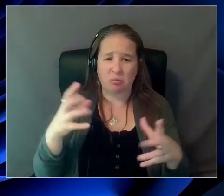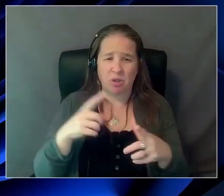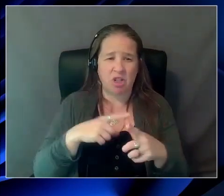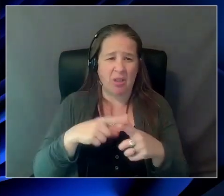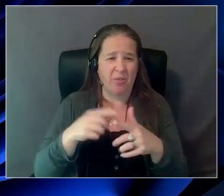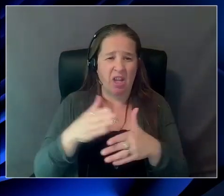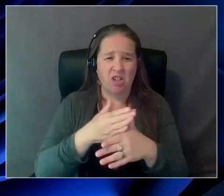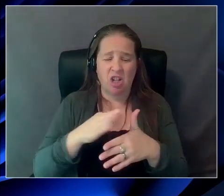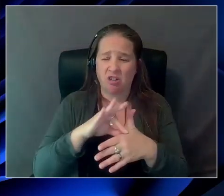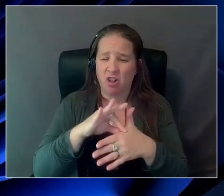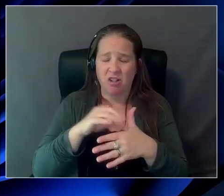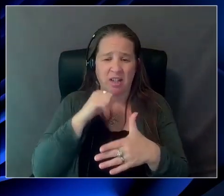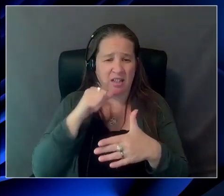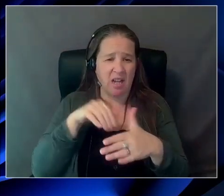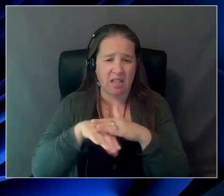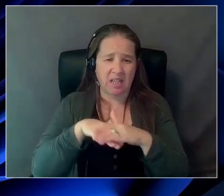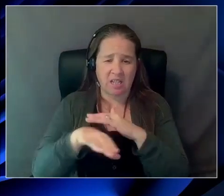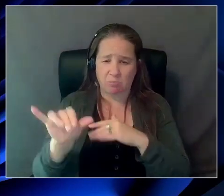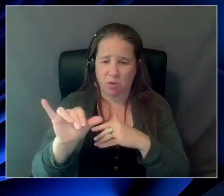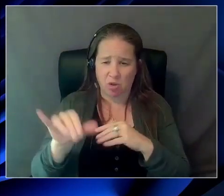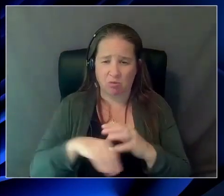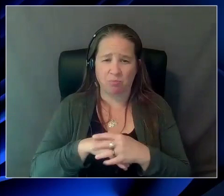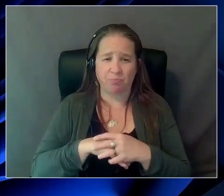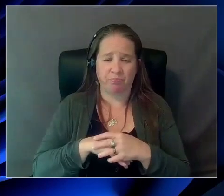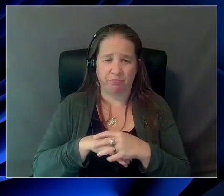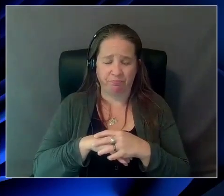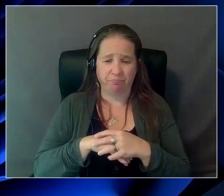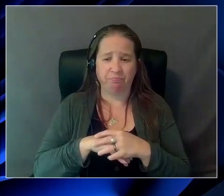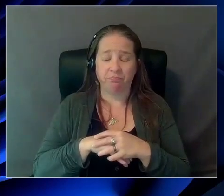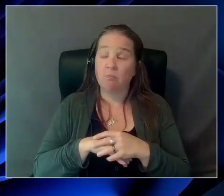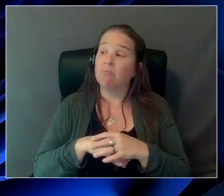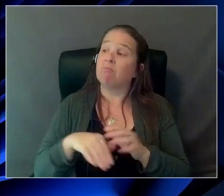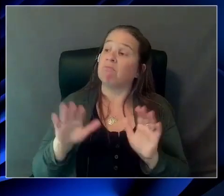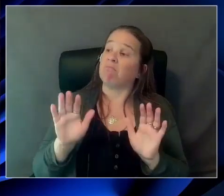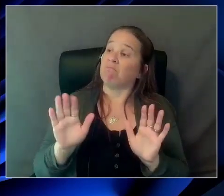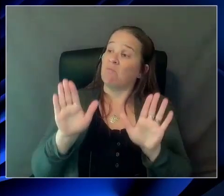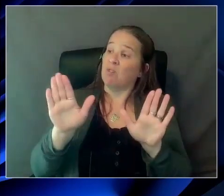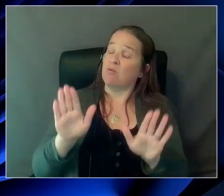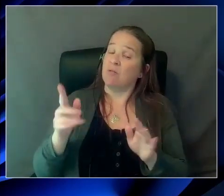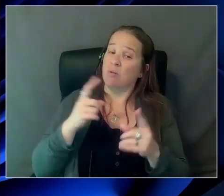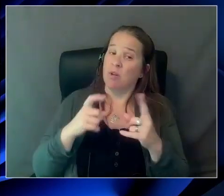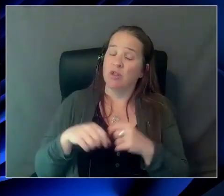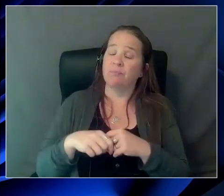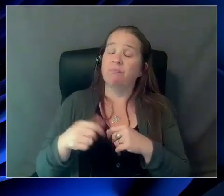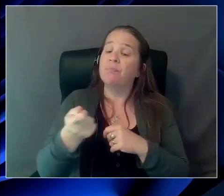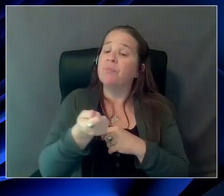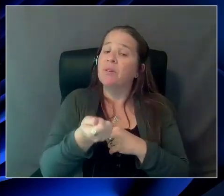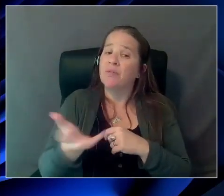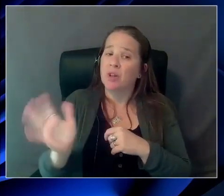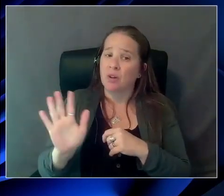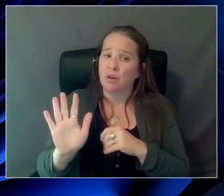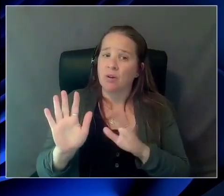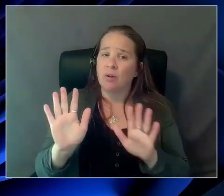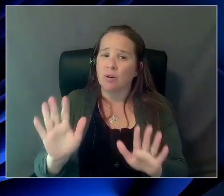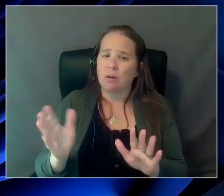shared content is not accessible. Yeah, those are some great questions. A few things please keep the feedback coming.